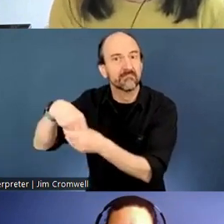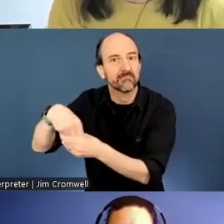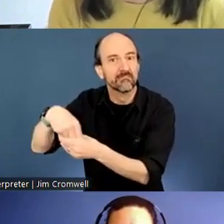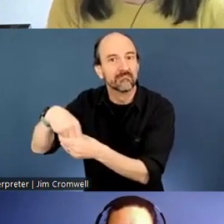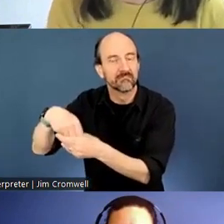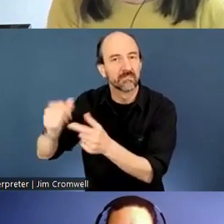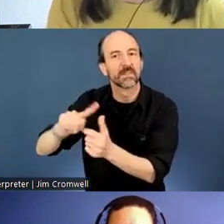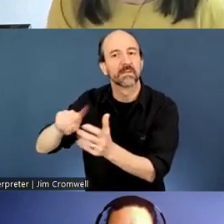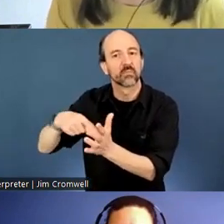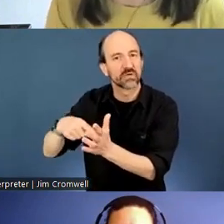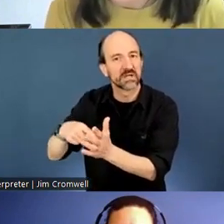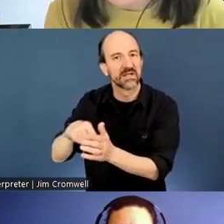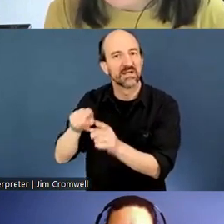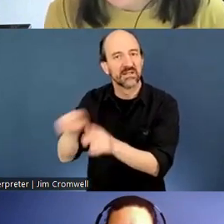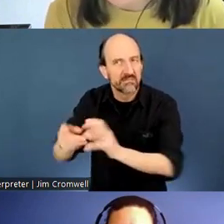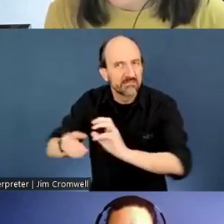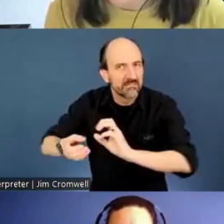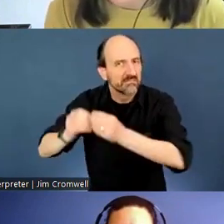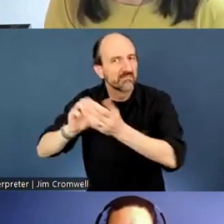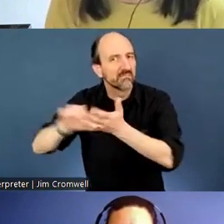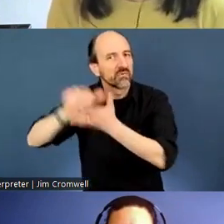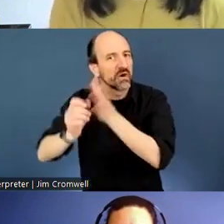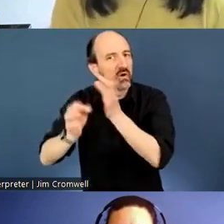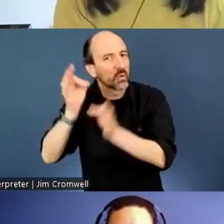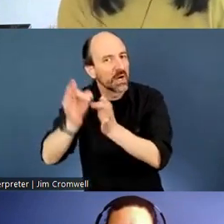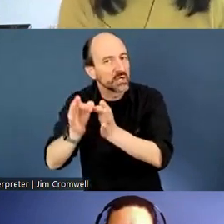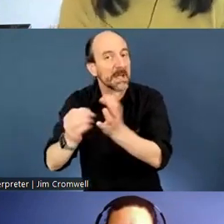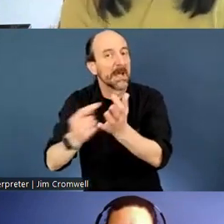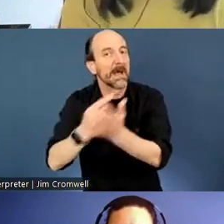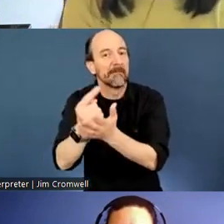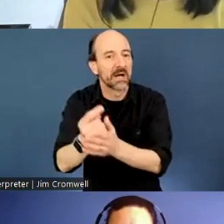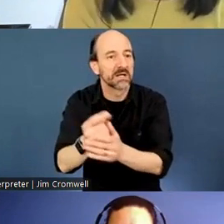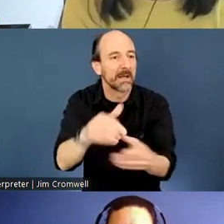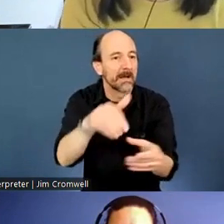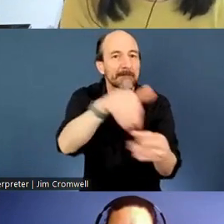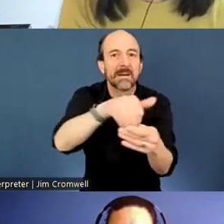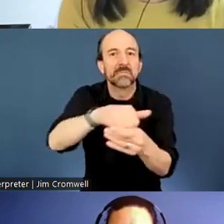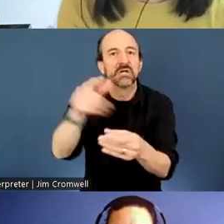linked to membership engagement. The same is true, in one of our partner